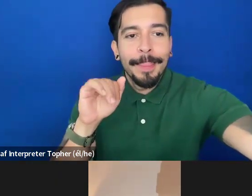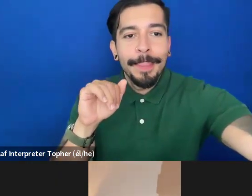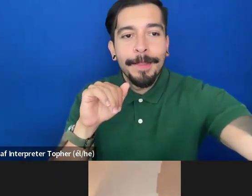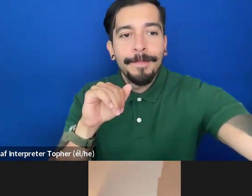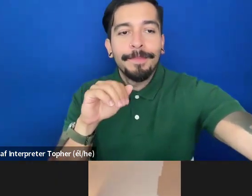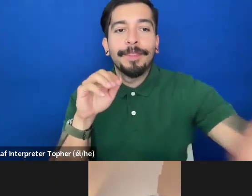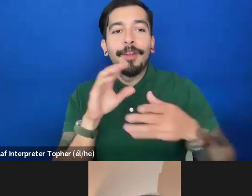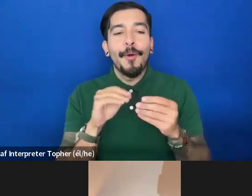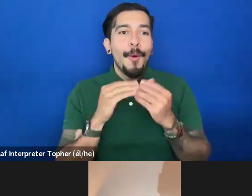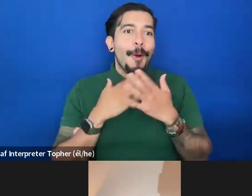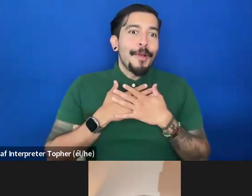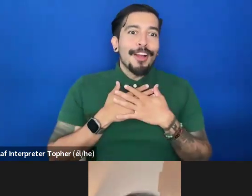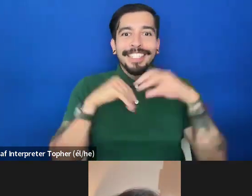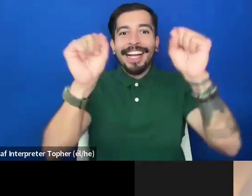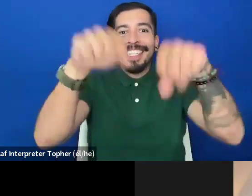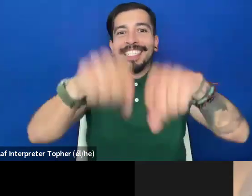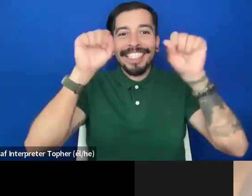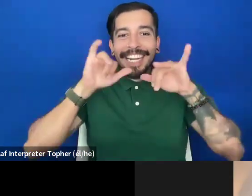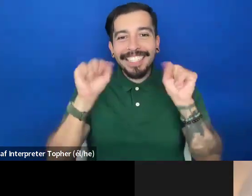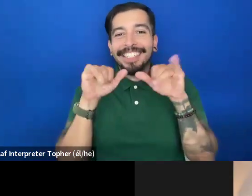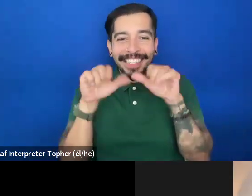and yes to everything that Phacelia and Guadalupe said.